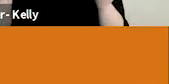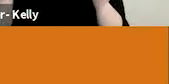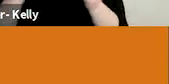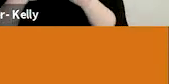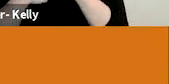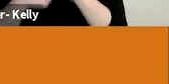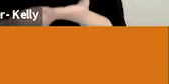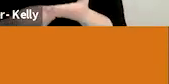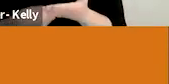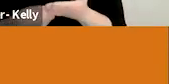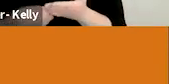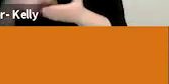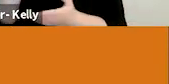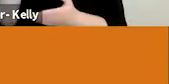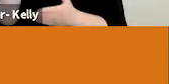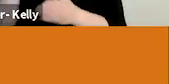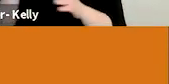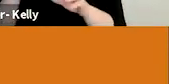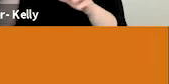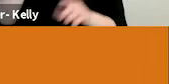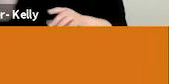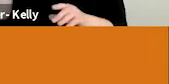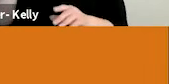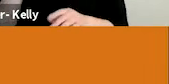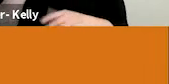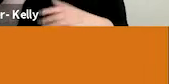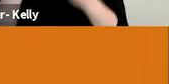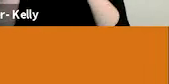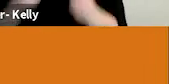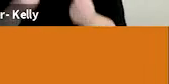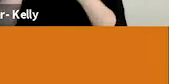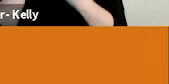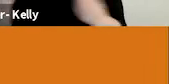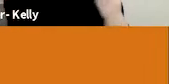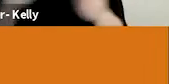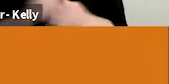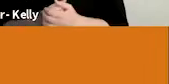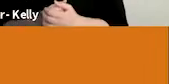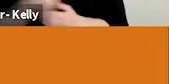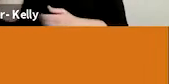present visually as much as possible. We know that people who have hearing loss,